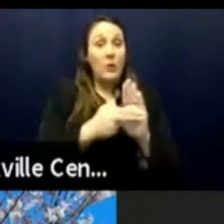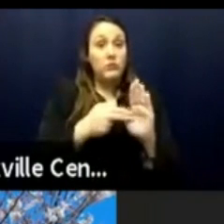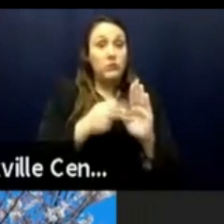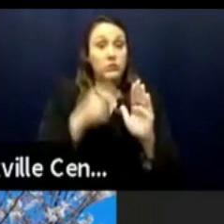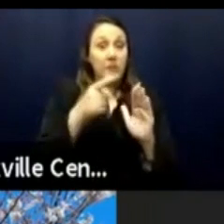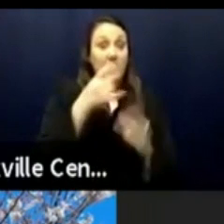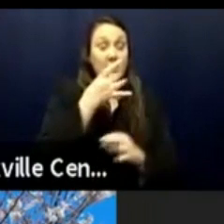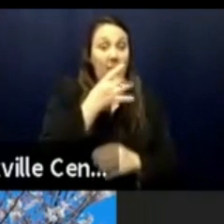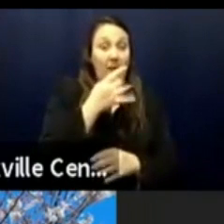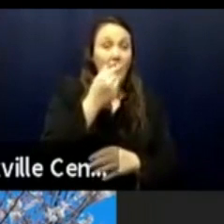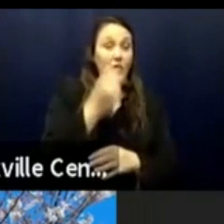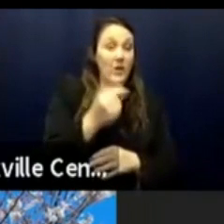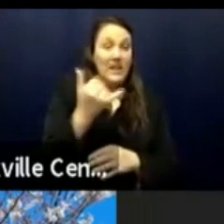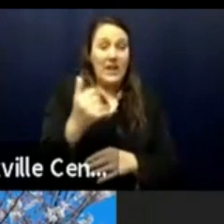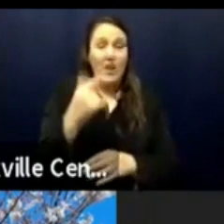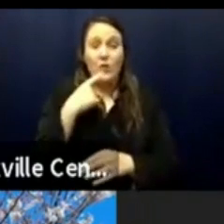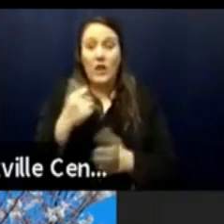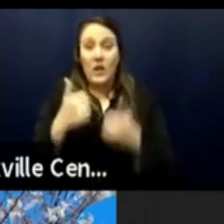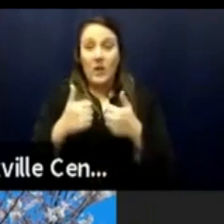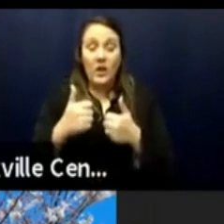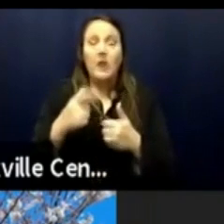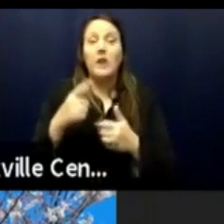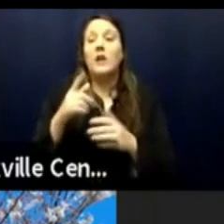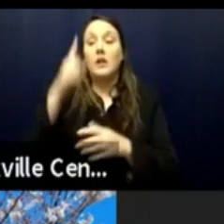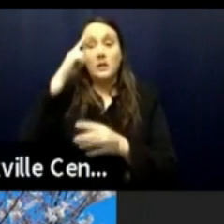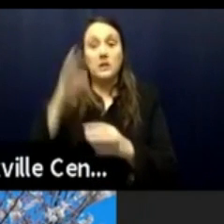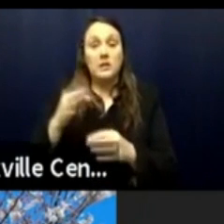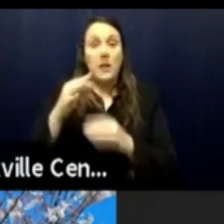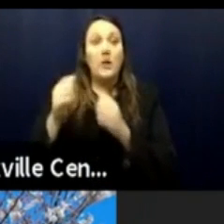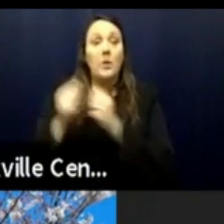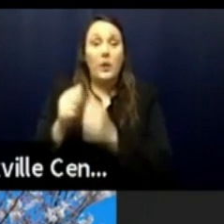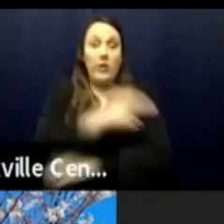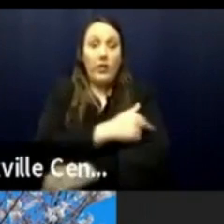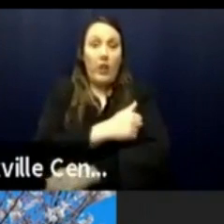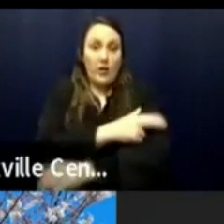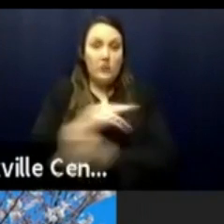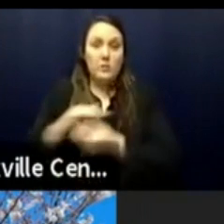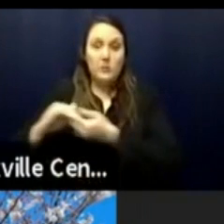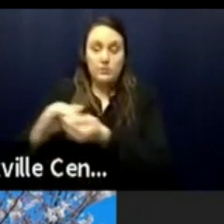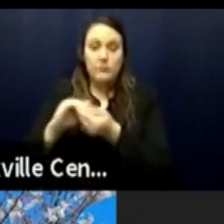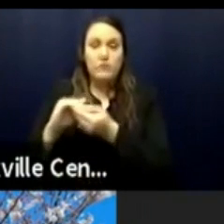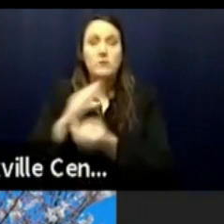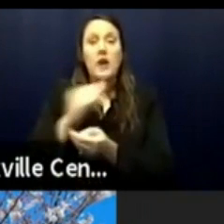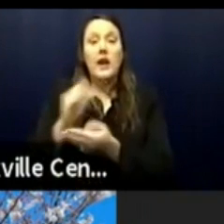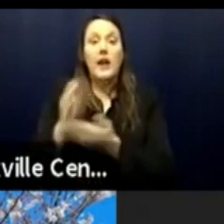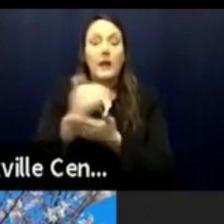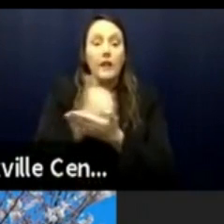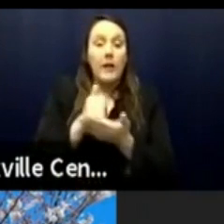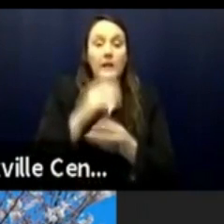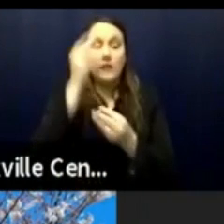MEET DAILY, ASSESS THE SITUATION AND PLAN THEIR RESPONSES TOGETHER. AS ALWAYS, DISHES AND DECISIONS